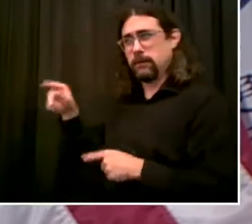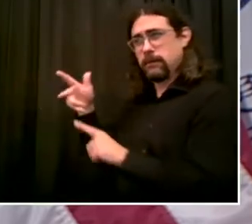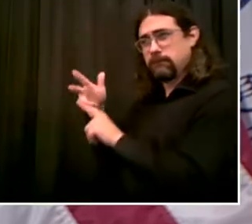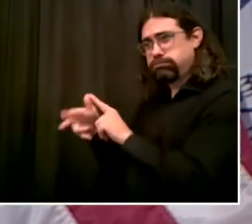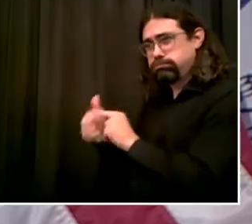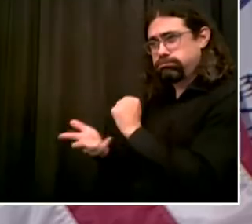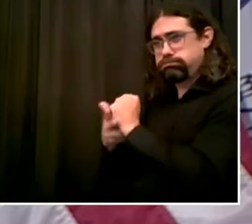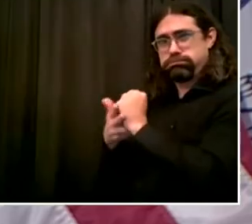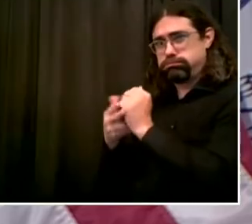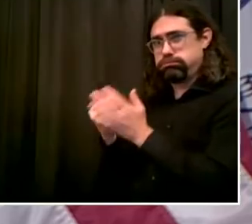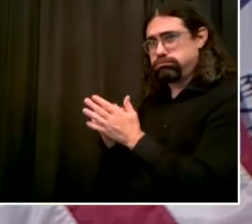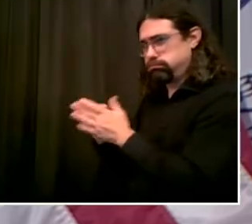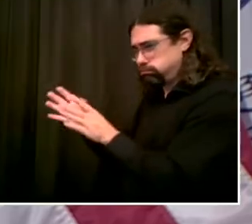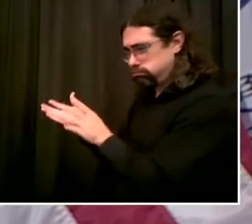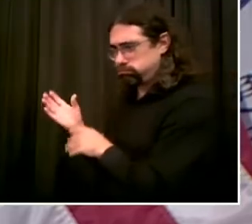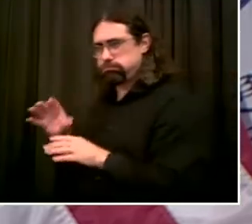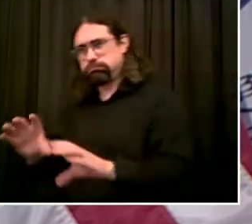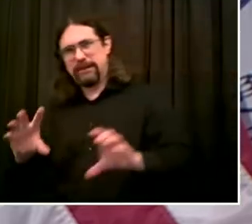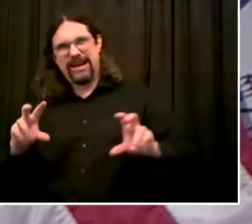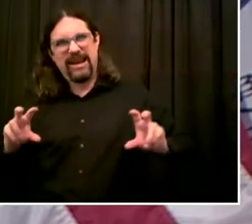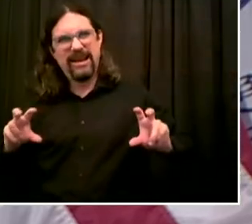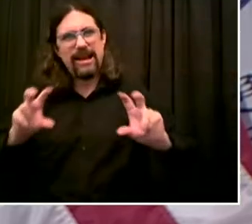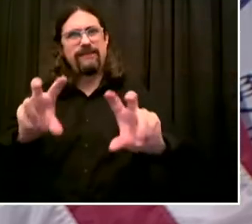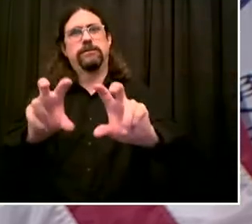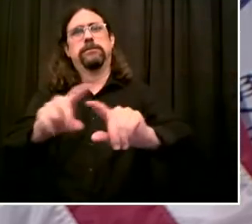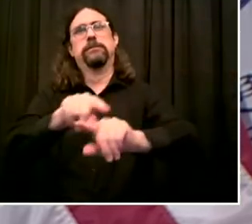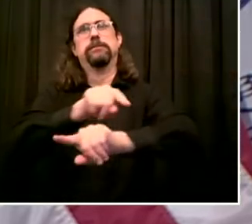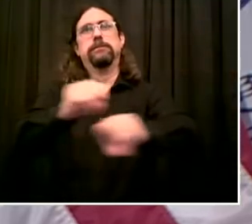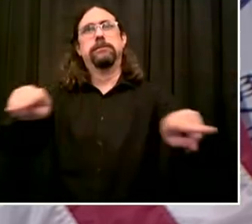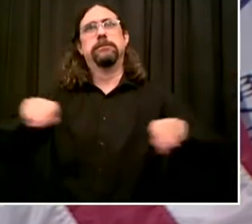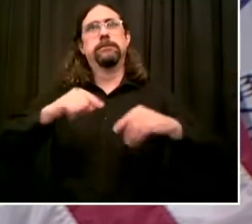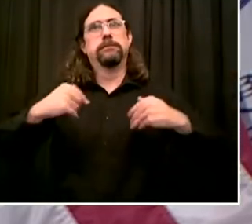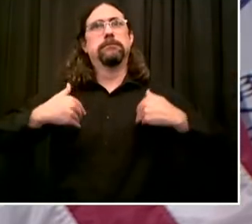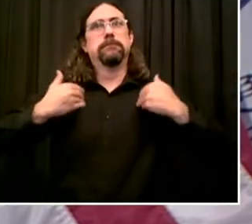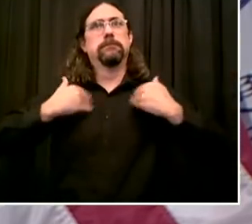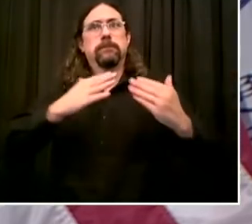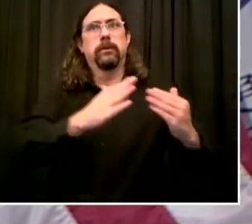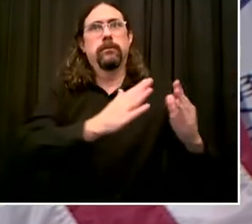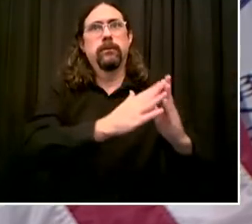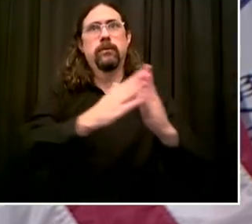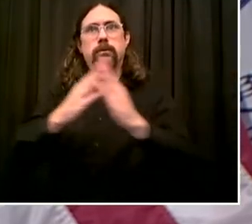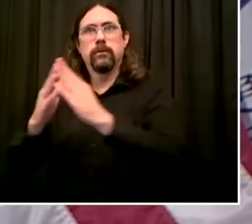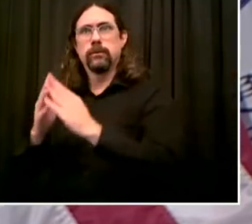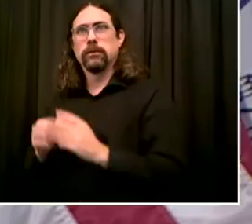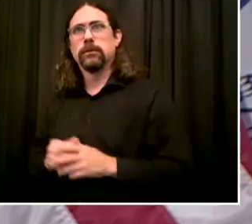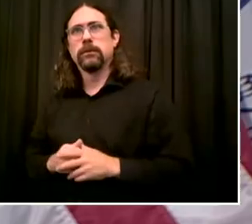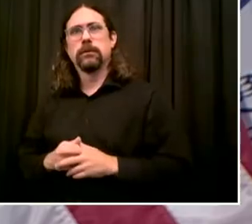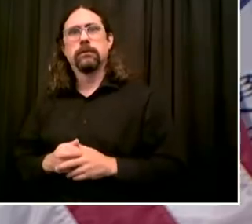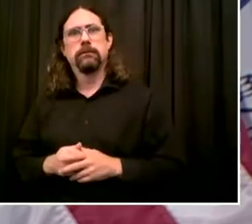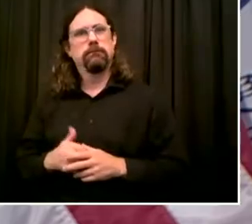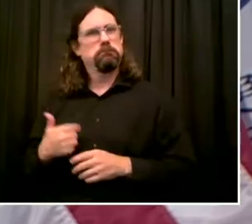PEOPLE AND THE COMMUNITIES. WE CAN DO IT AND A SMART MANNER D ANI KNOW THAT THE NYPD CAN